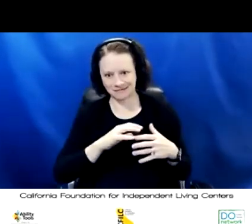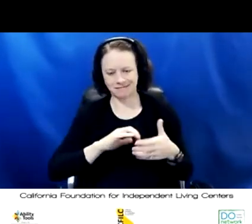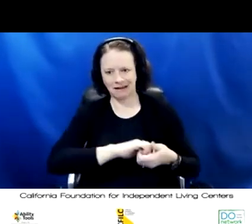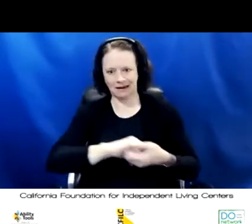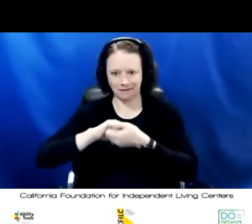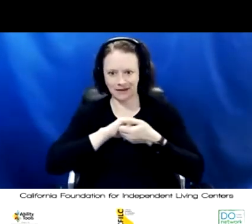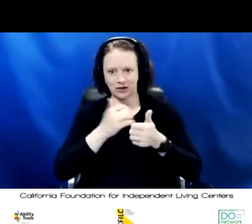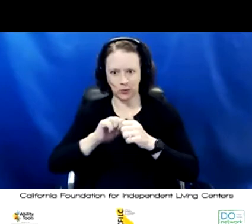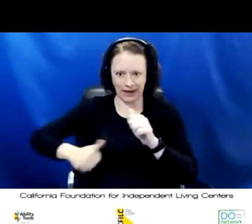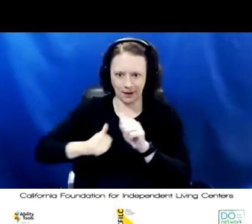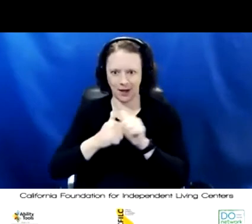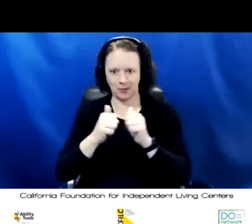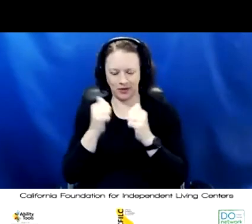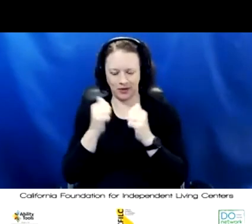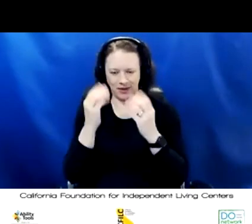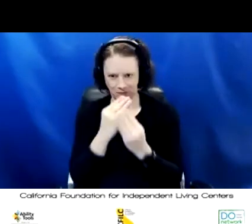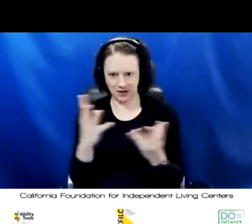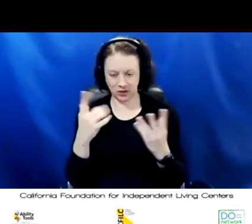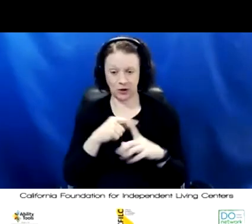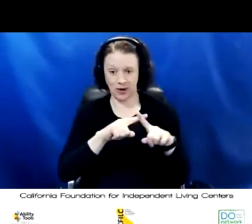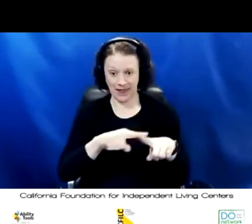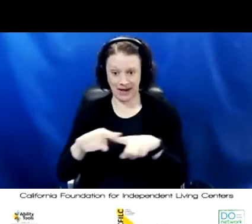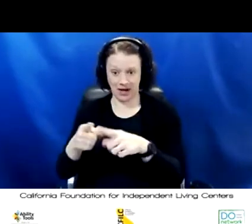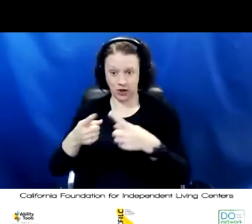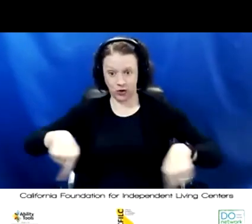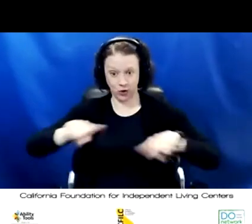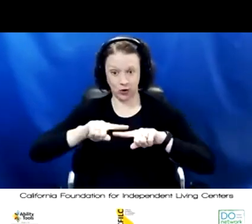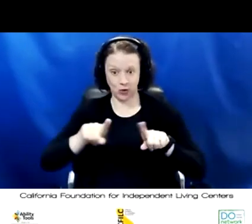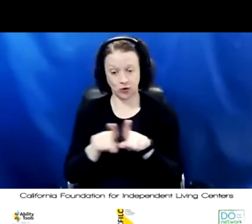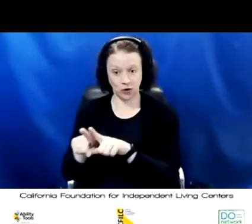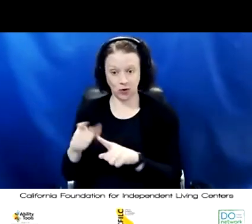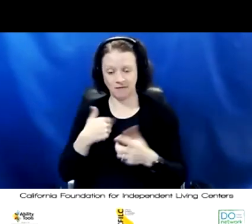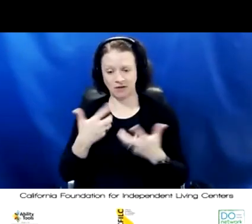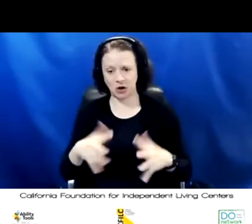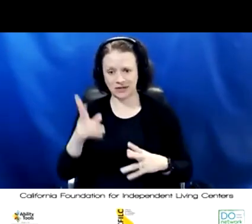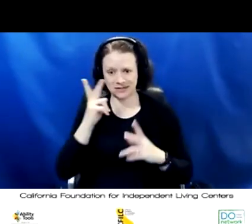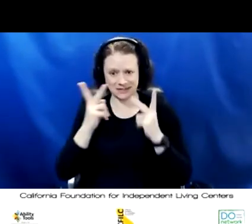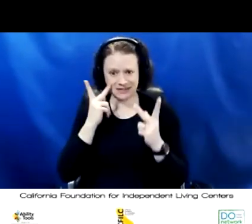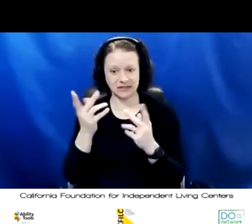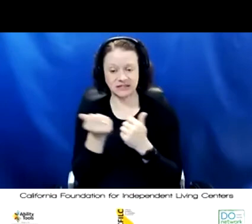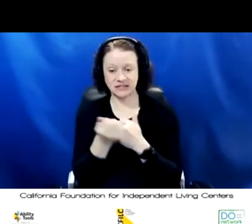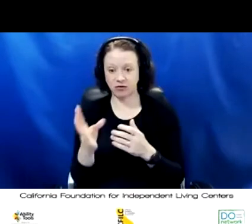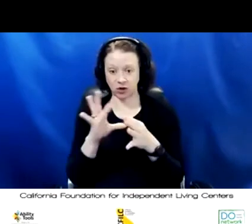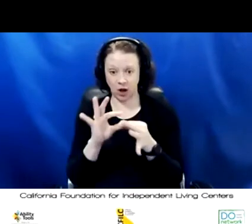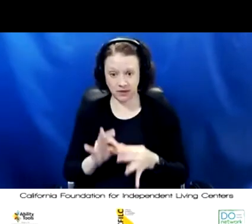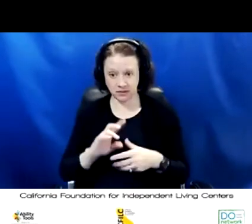So we're really relying on you as well, and I've heard, I've already seen several comments about, you know,